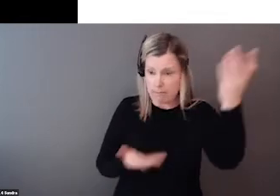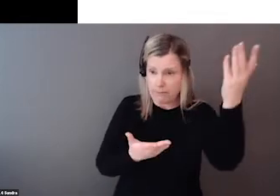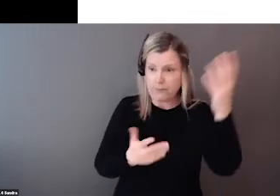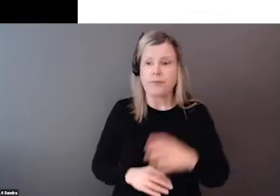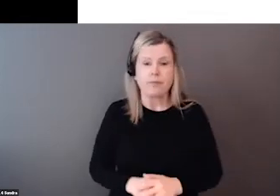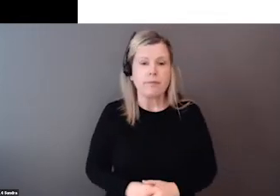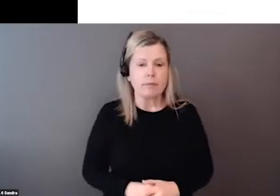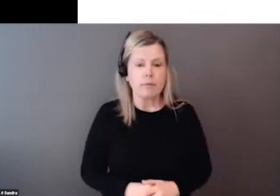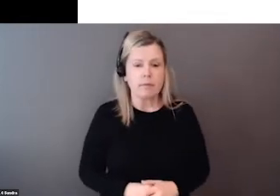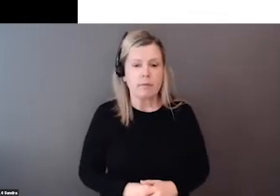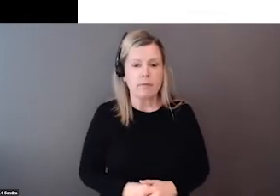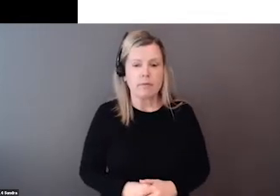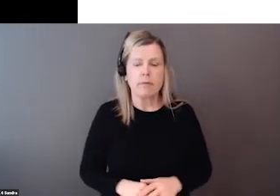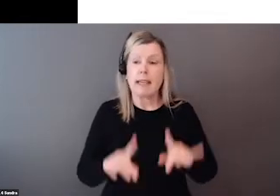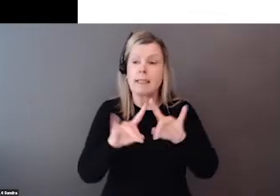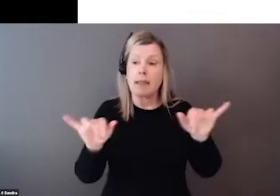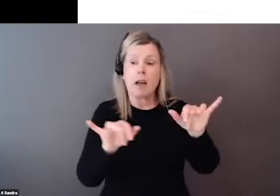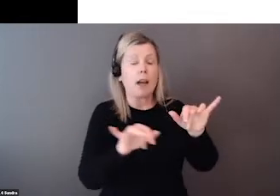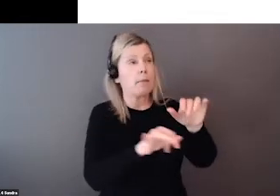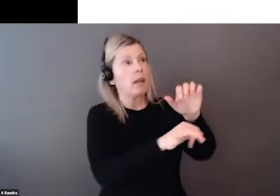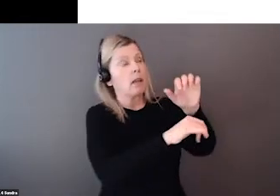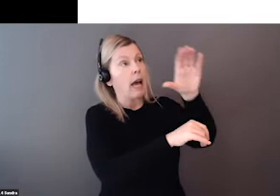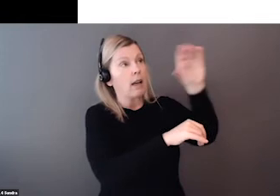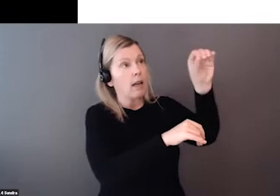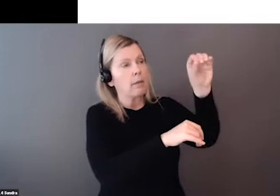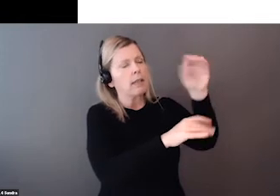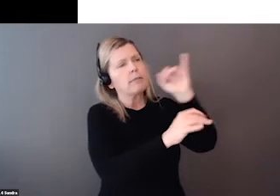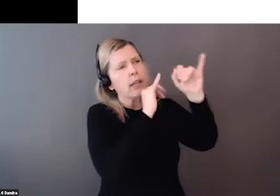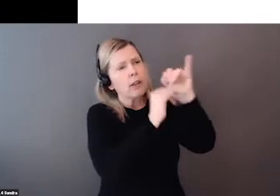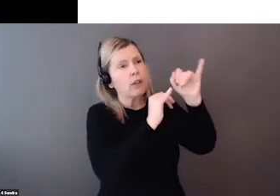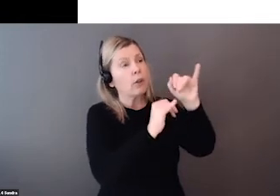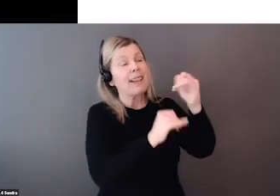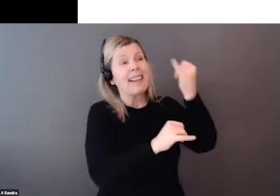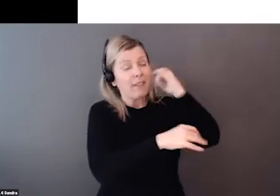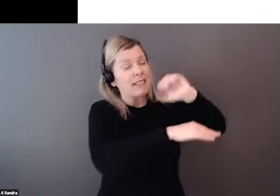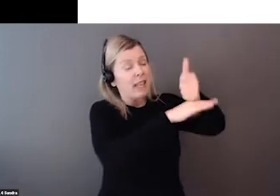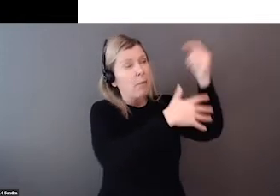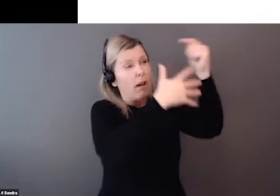We also want to interview employer representatives and determine the feasibility and potential barriers to the implementation